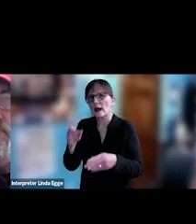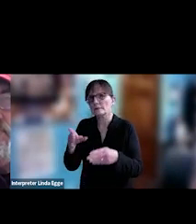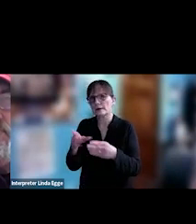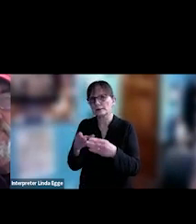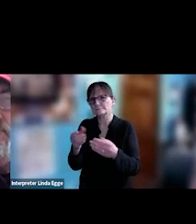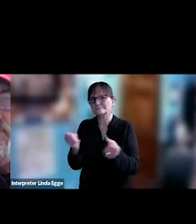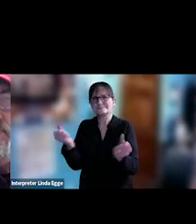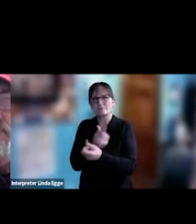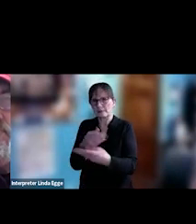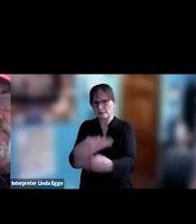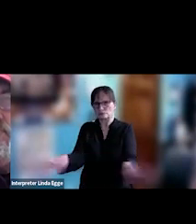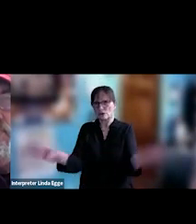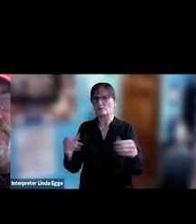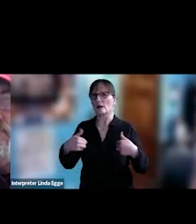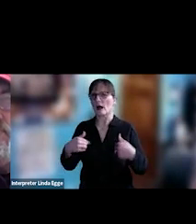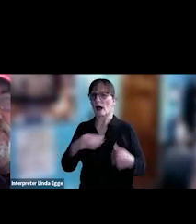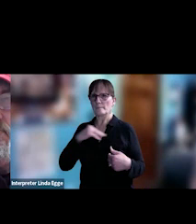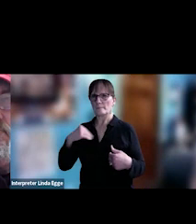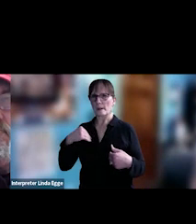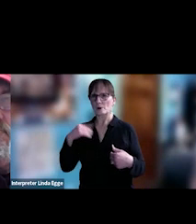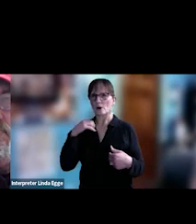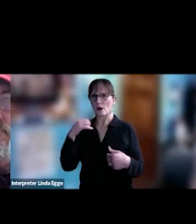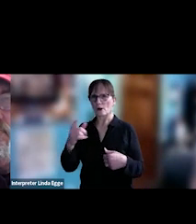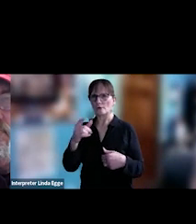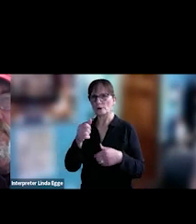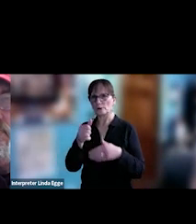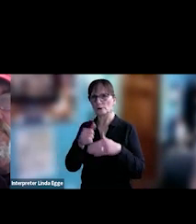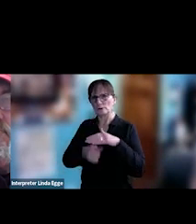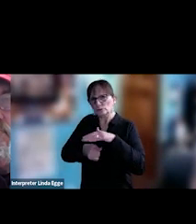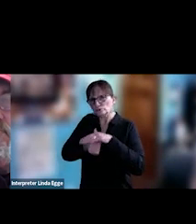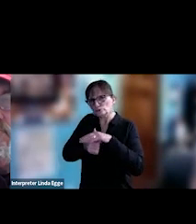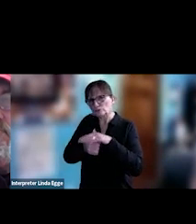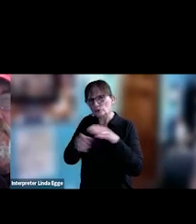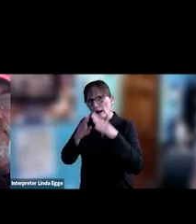I am a member of our Shelter House work group in Hamilton County.